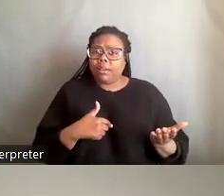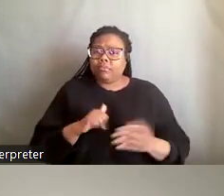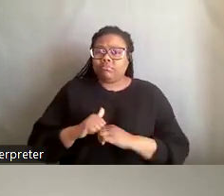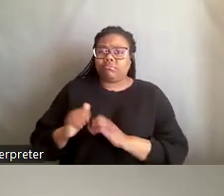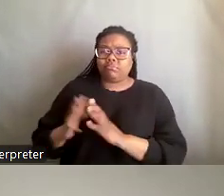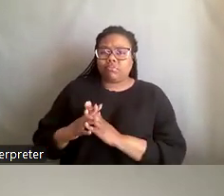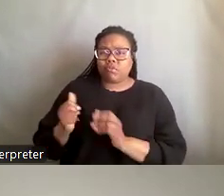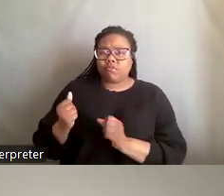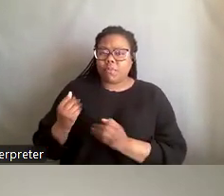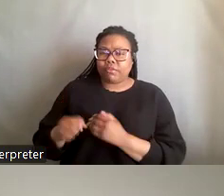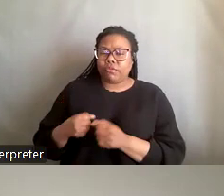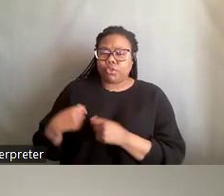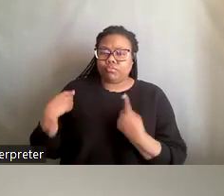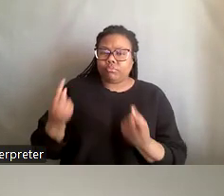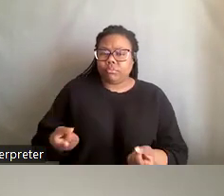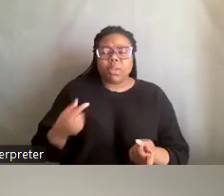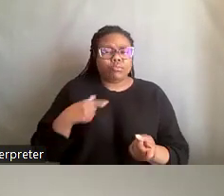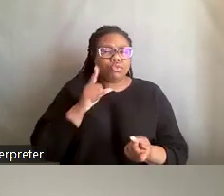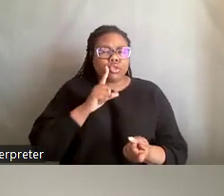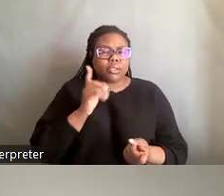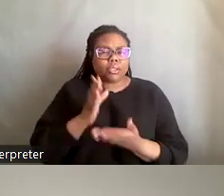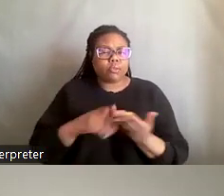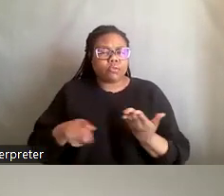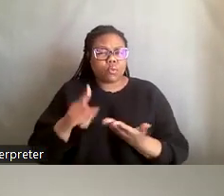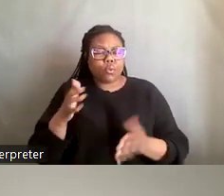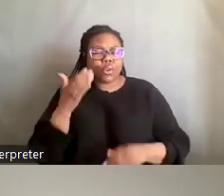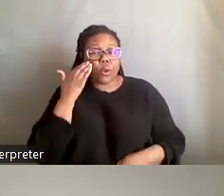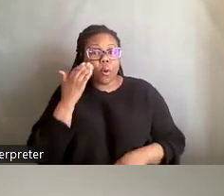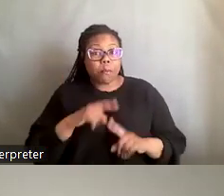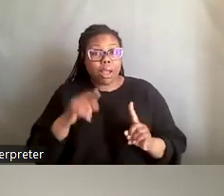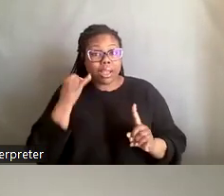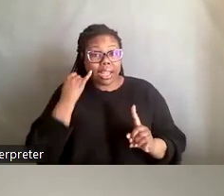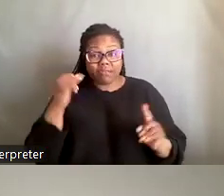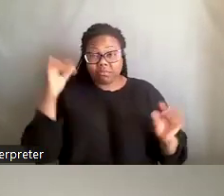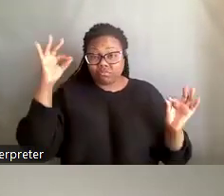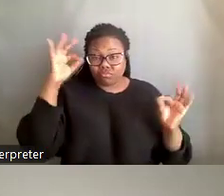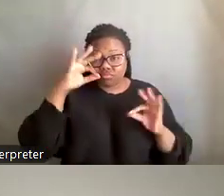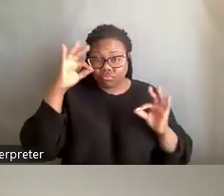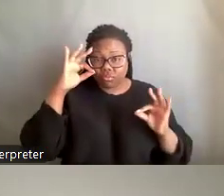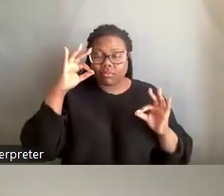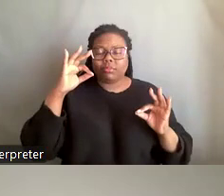Disability Organizers Forum? This has been going on for several years. I'm sure some of you are familiar with it.